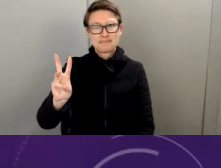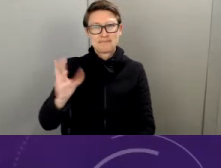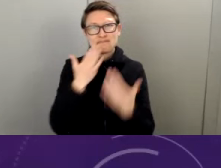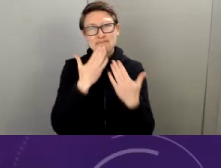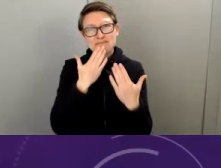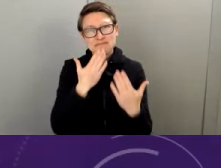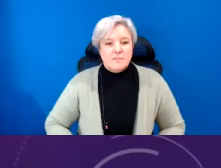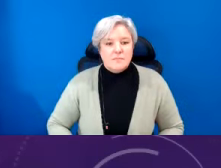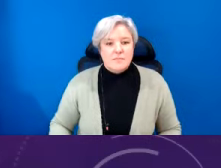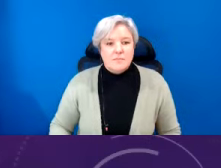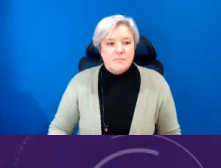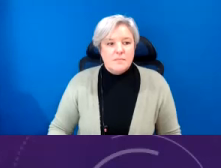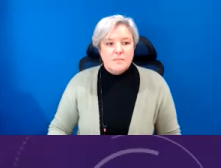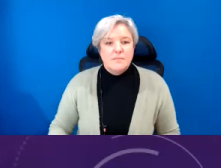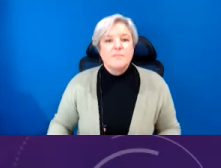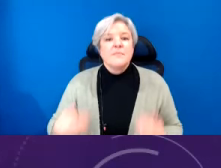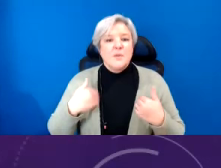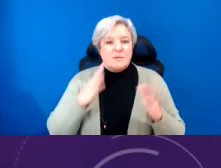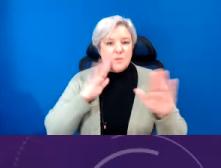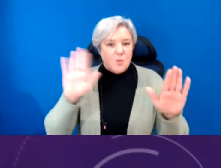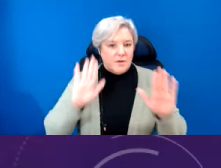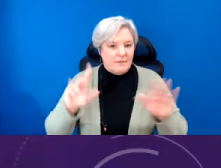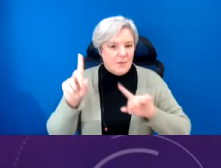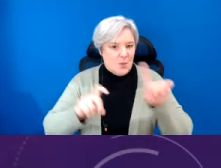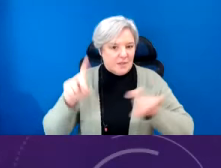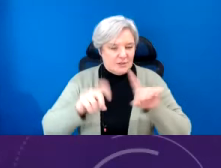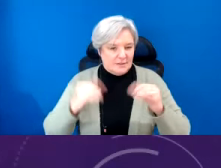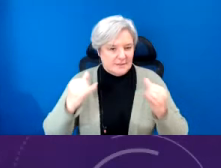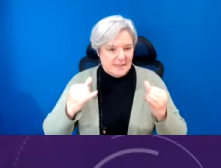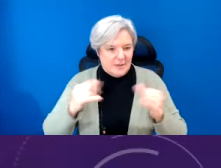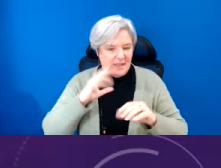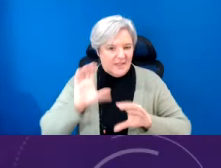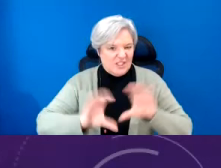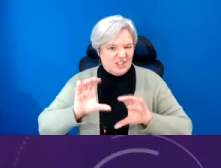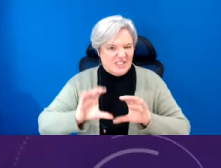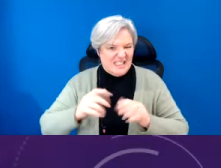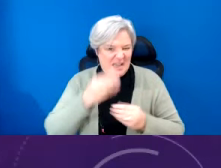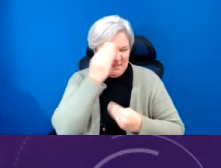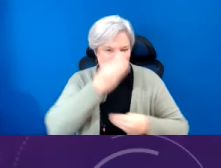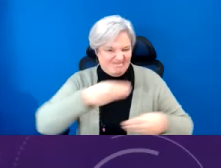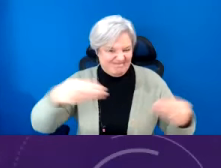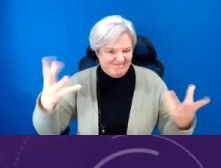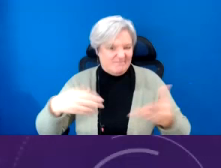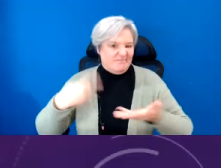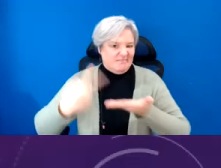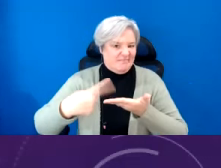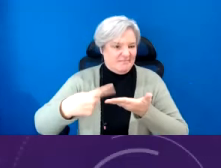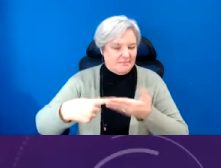We have some really great questions in the chat that I'd like to field to the group and whichever one